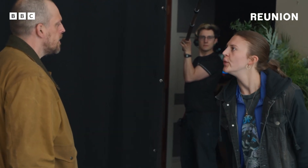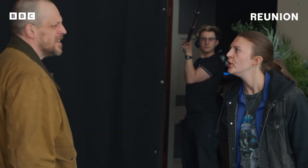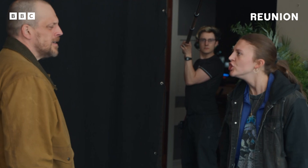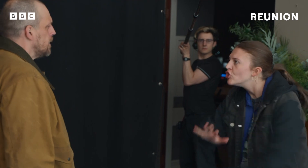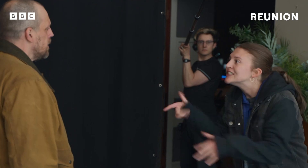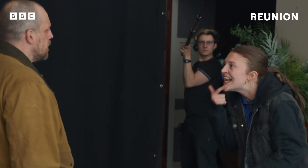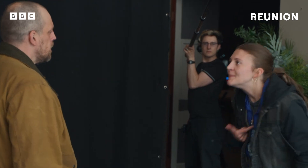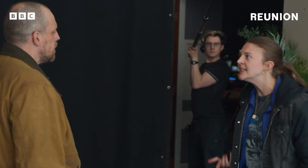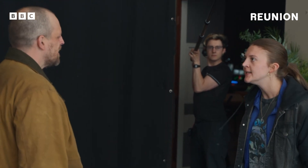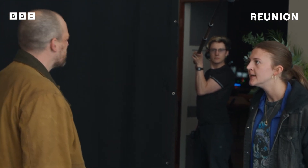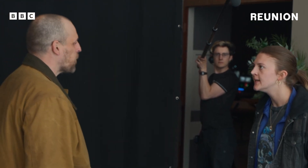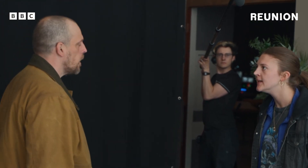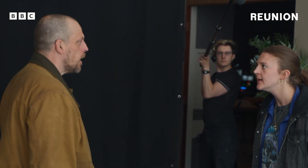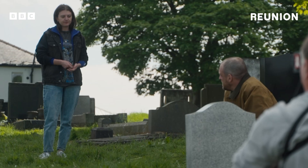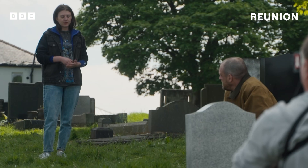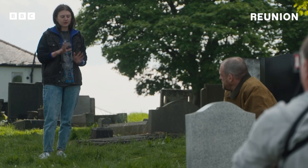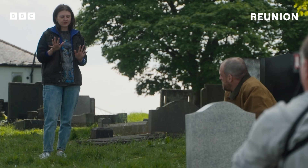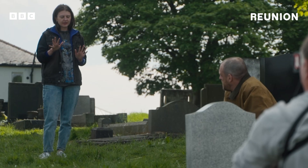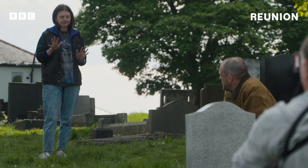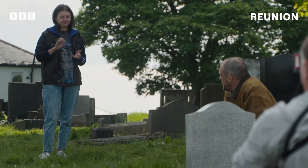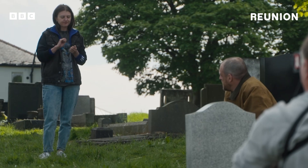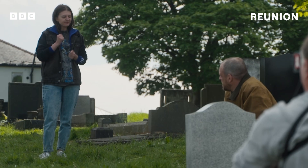and like the visuals and everything, but I didn't know any of it.